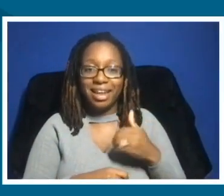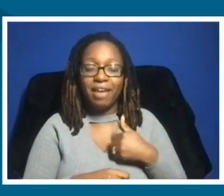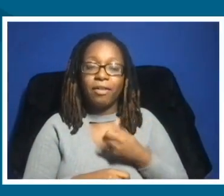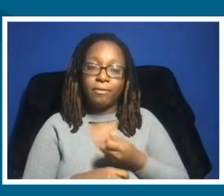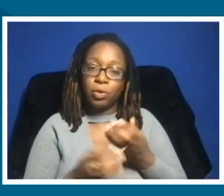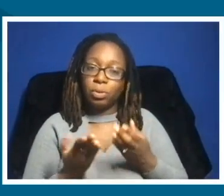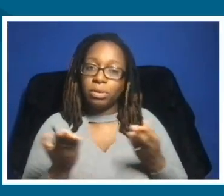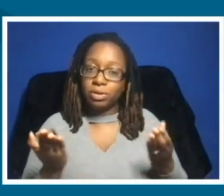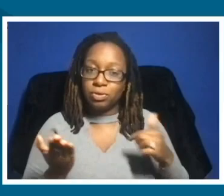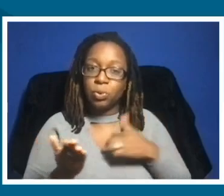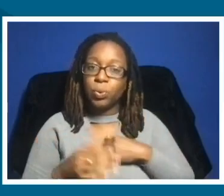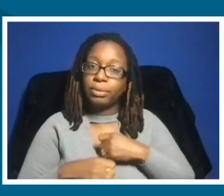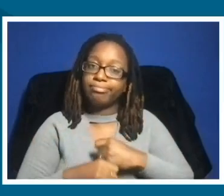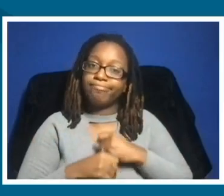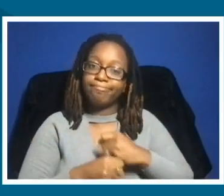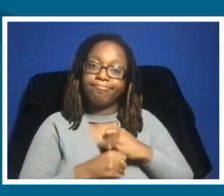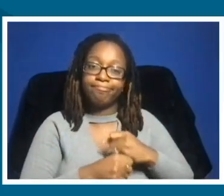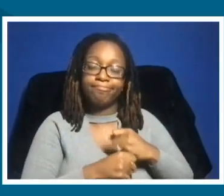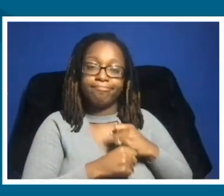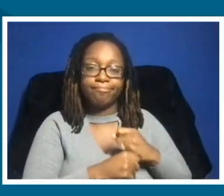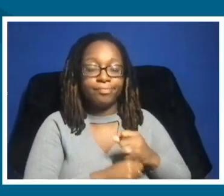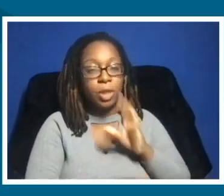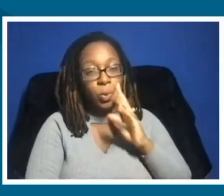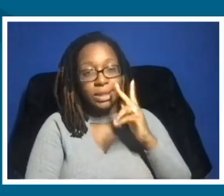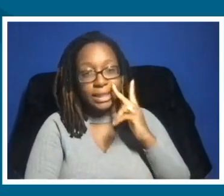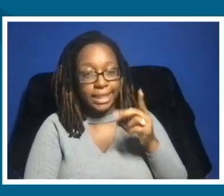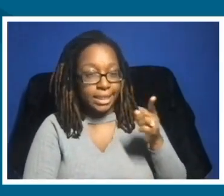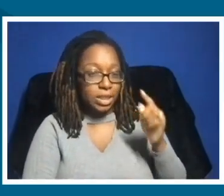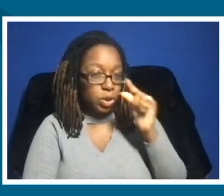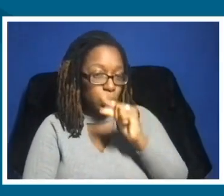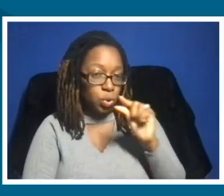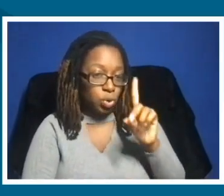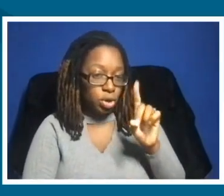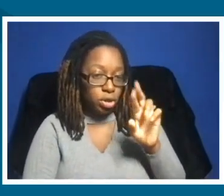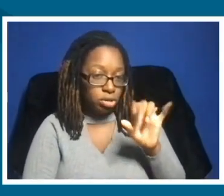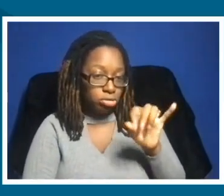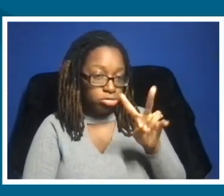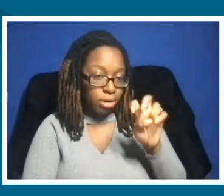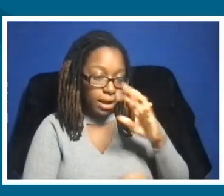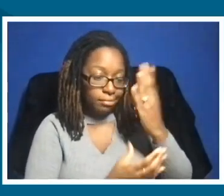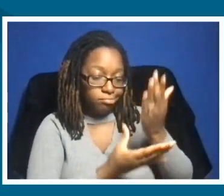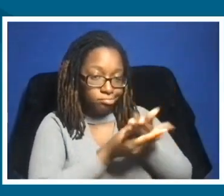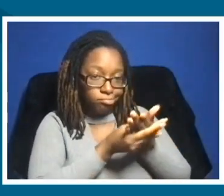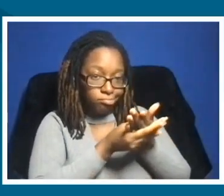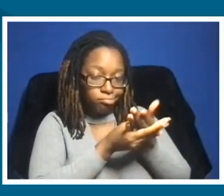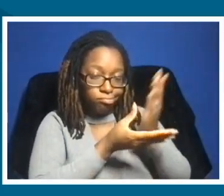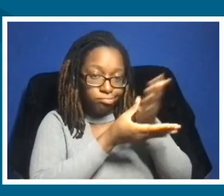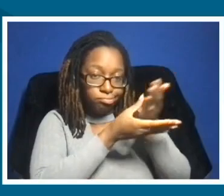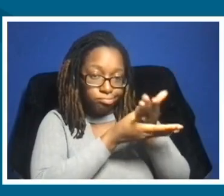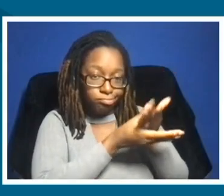that you'll see in this google drive folder but um